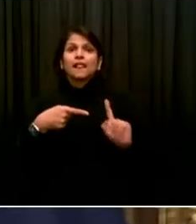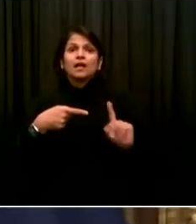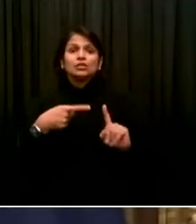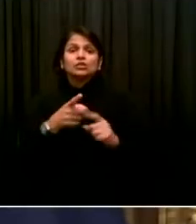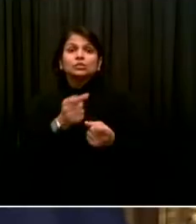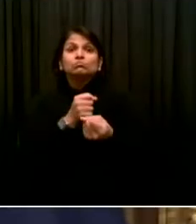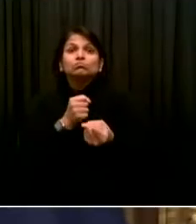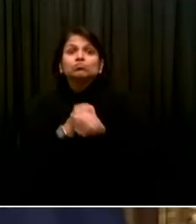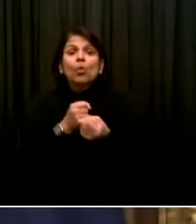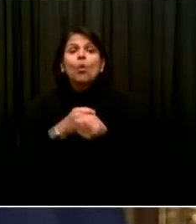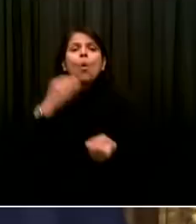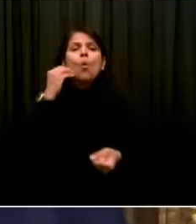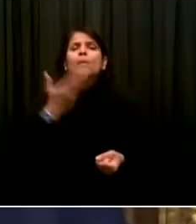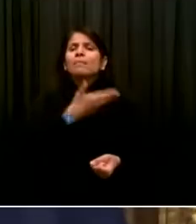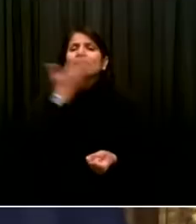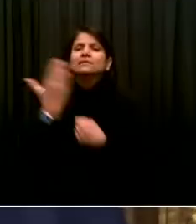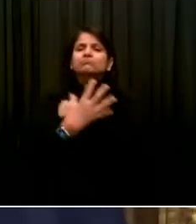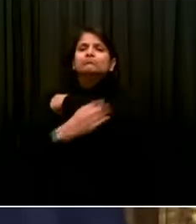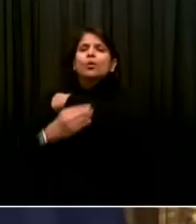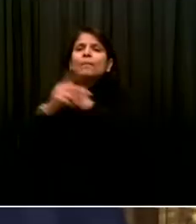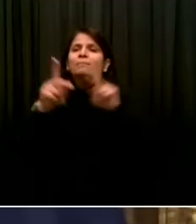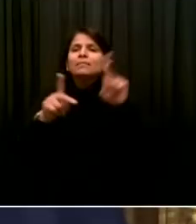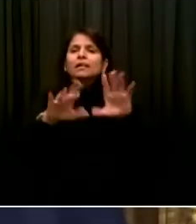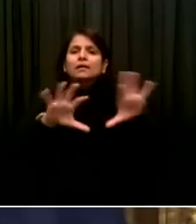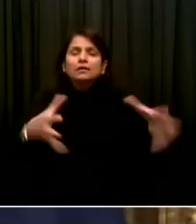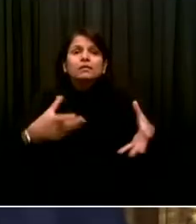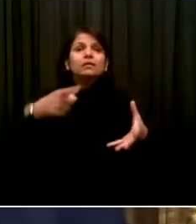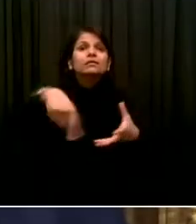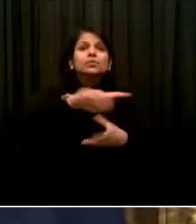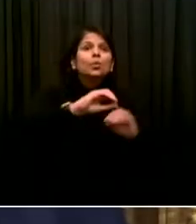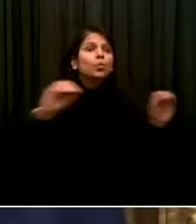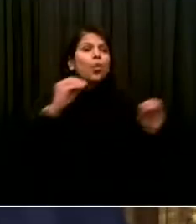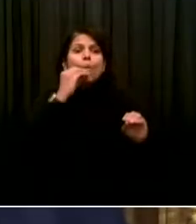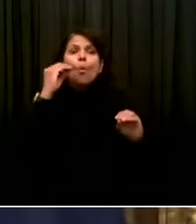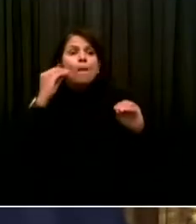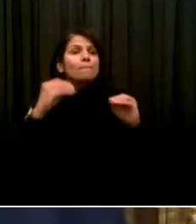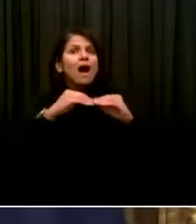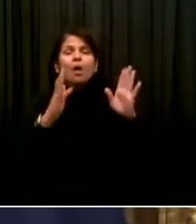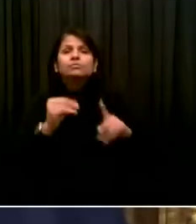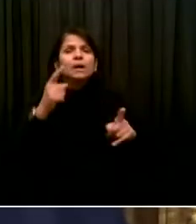THIS WILL INCLUDE SUPPORT FOR THOSE EXPEENRICGIN HOMELSSENESS ON THE STREETS